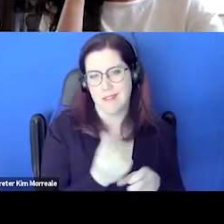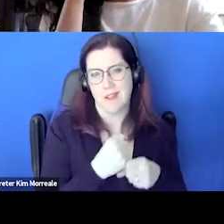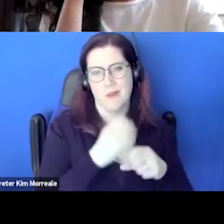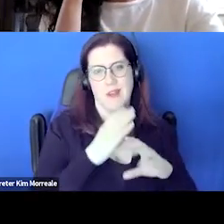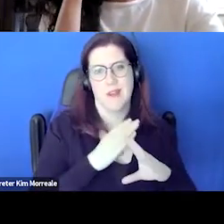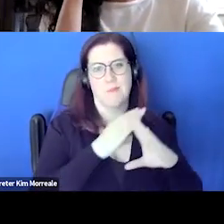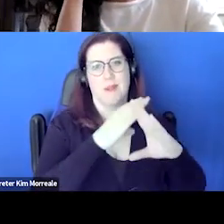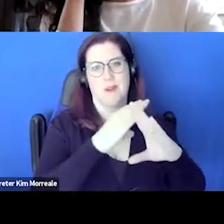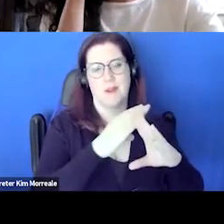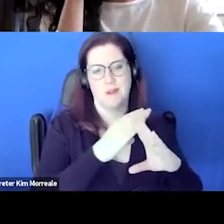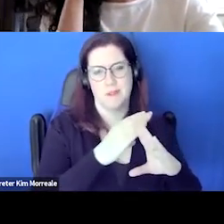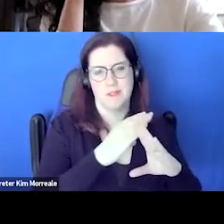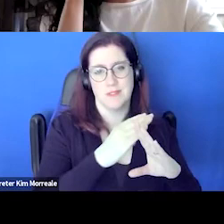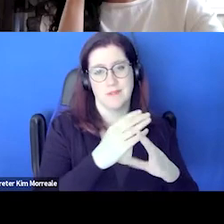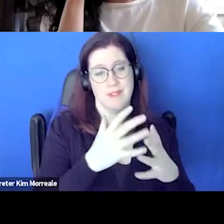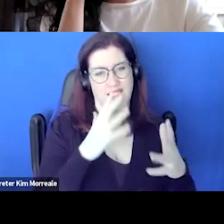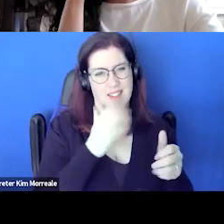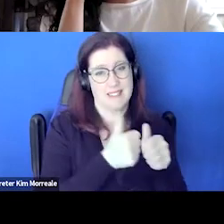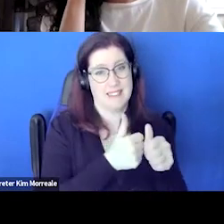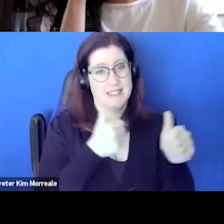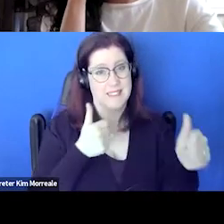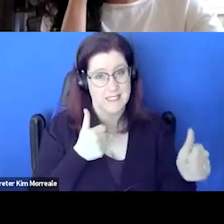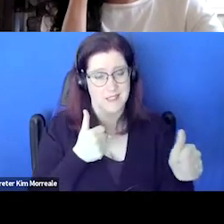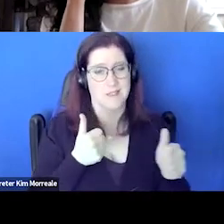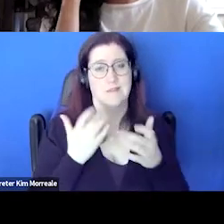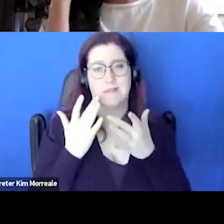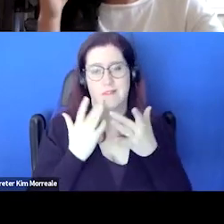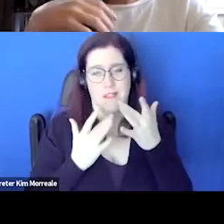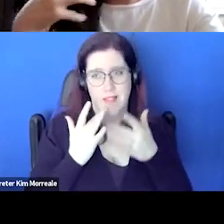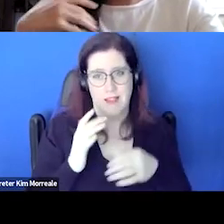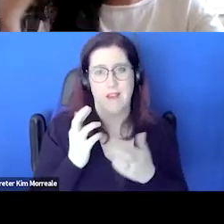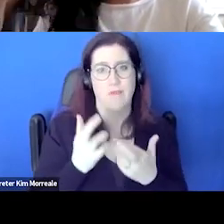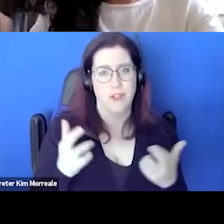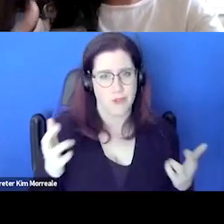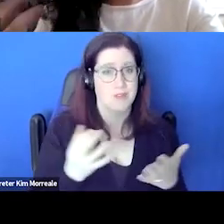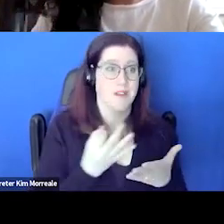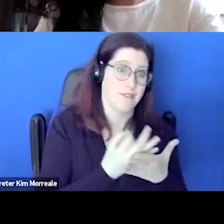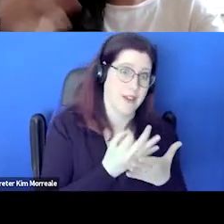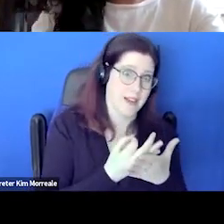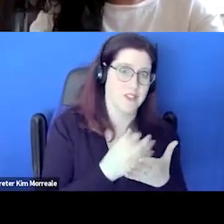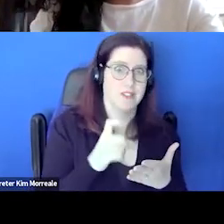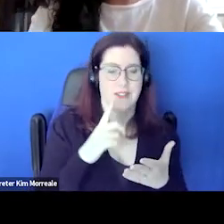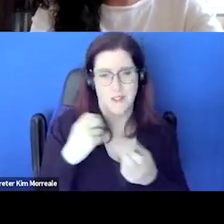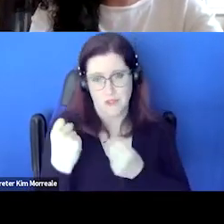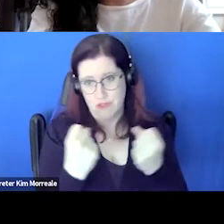and it's the distance, it's the lack of resources, financially having to drive around and get to those places.